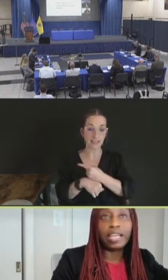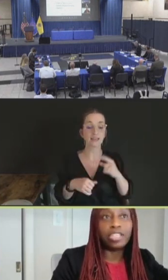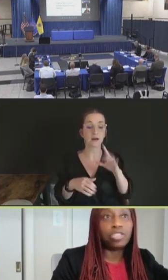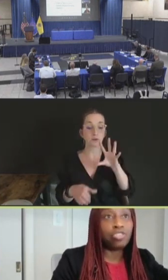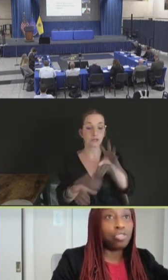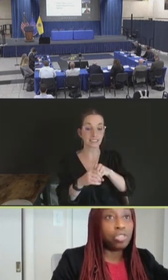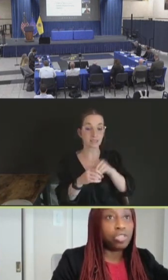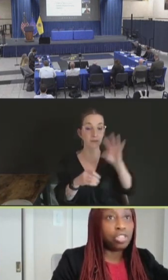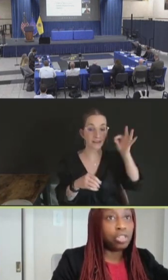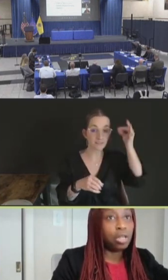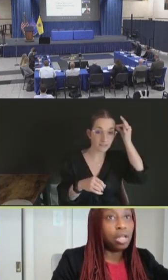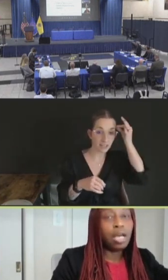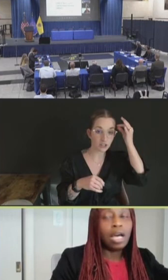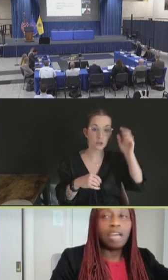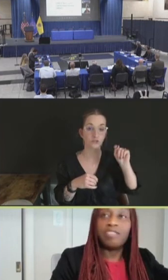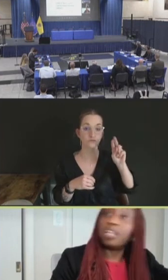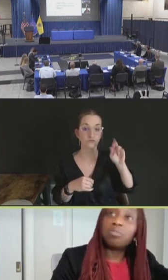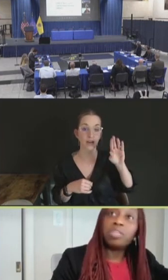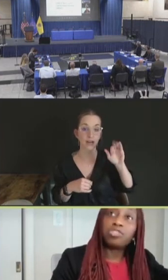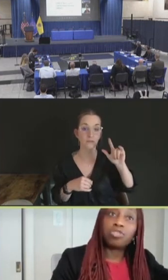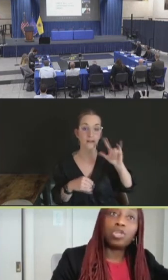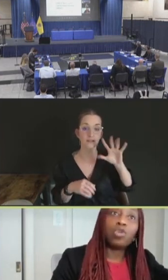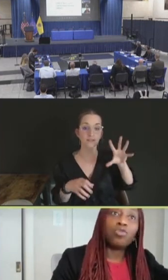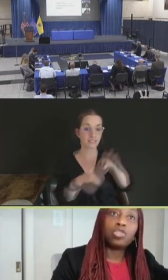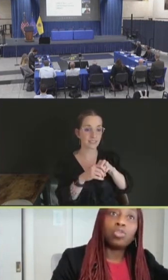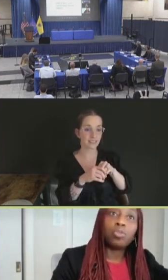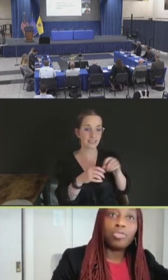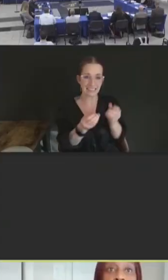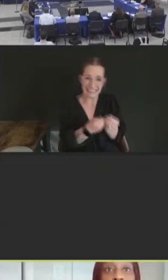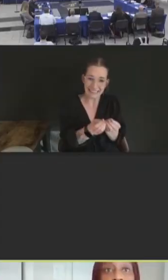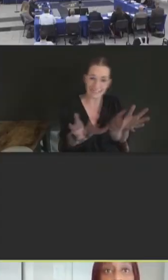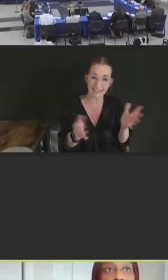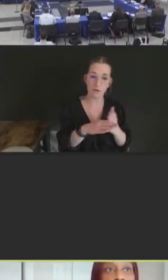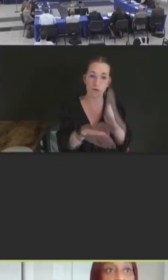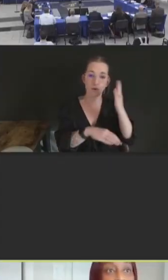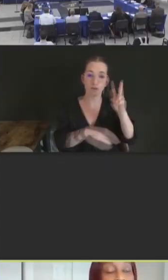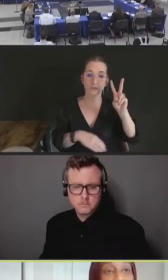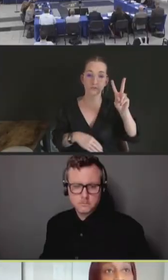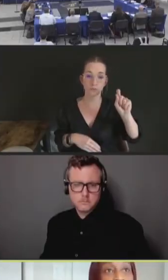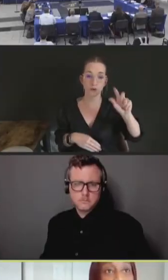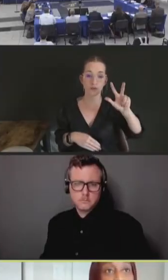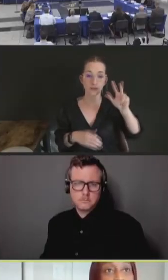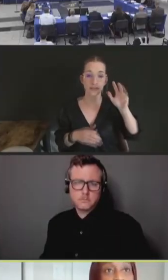IHS jurisdiction had administered over 2.3 million COVID-19 vaccines.